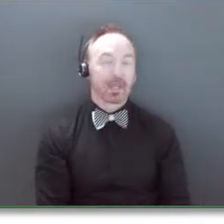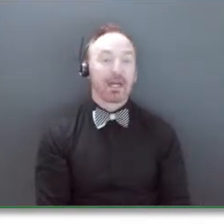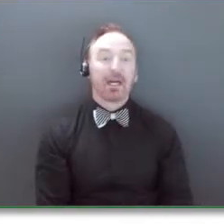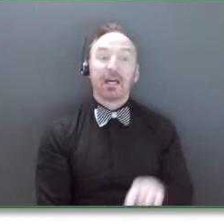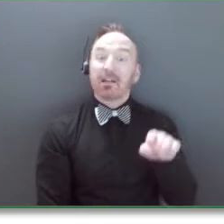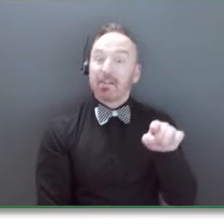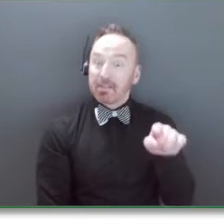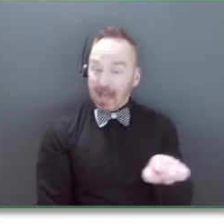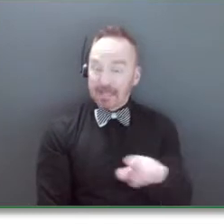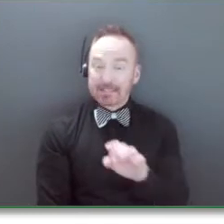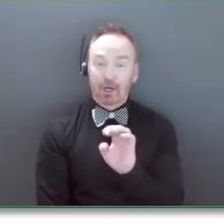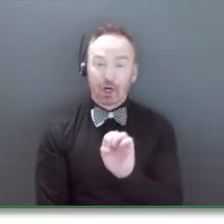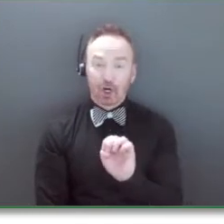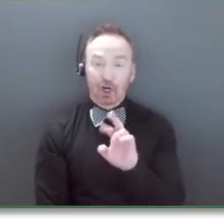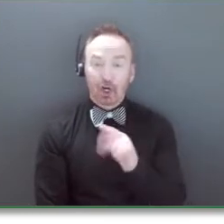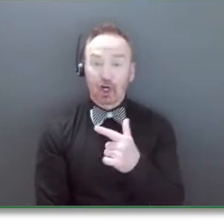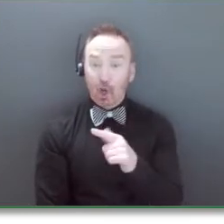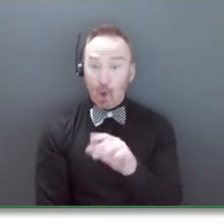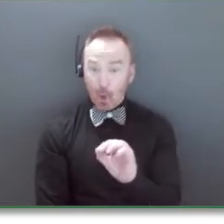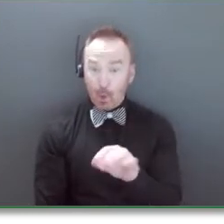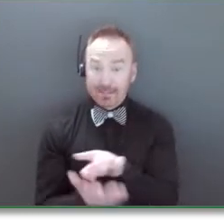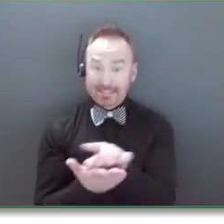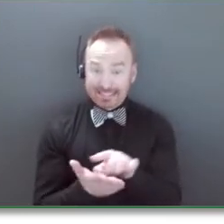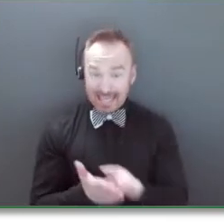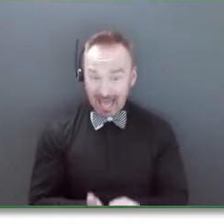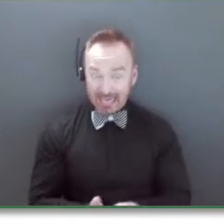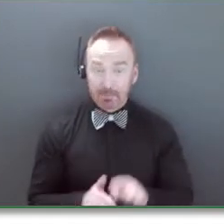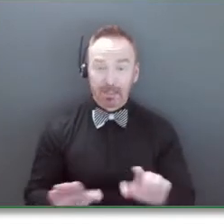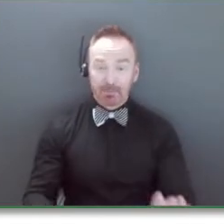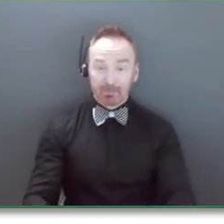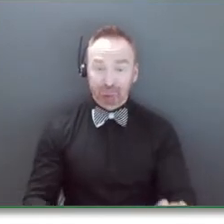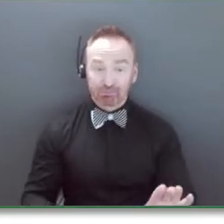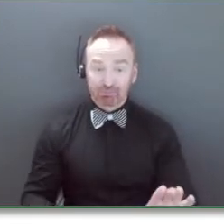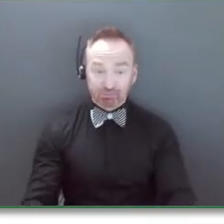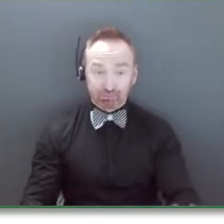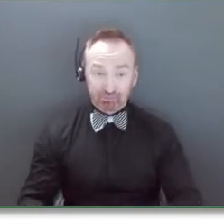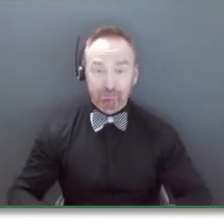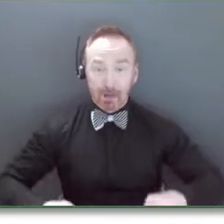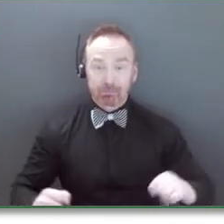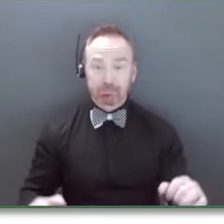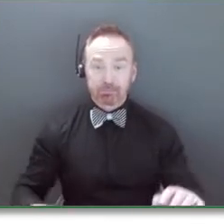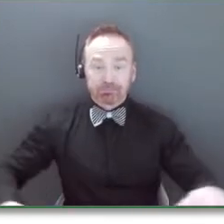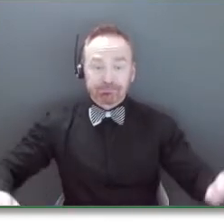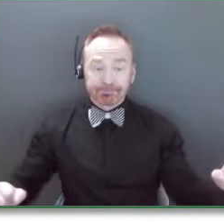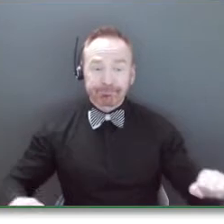adjustable foot rest, armrest, seat back. It folds up for transport and